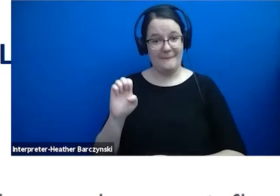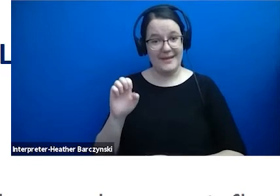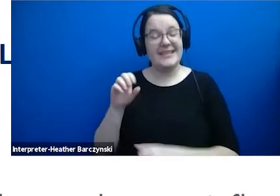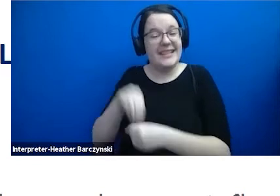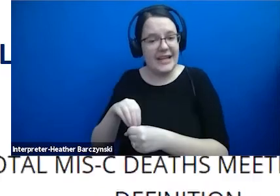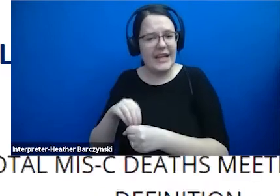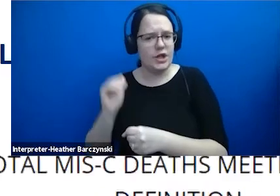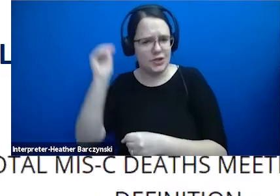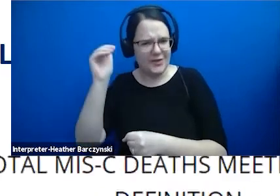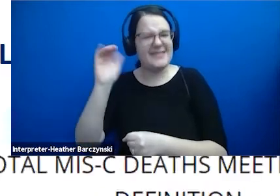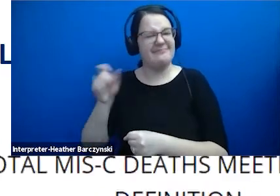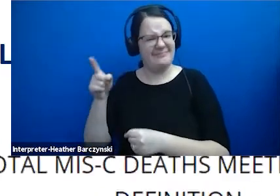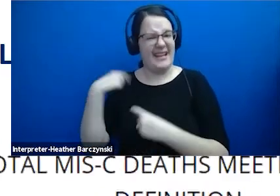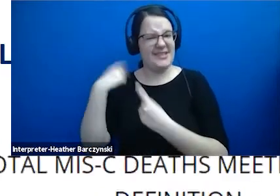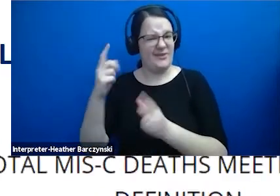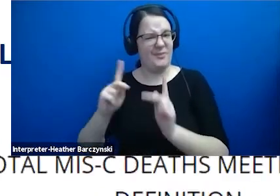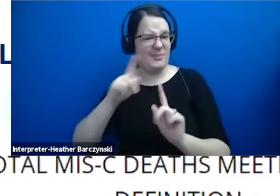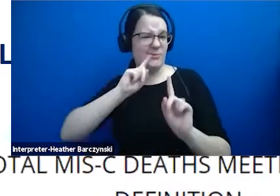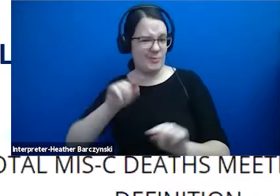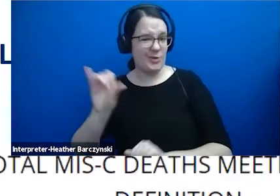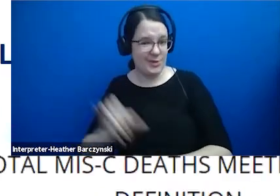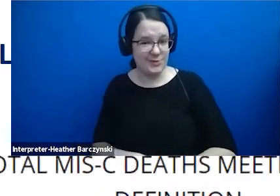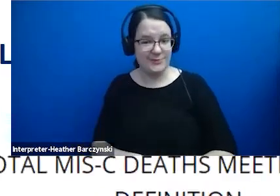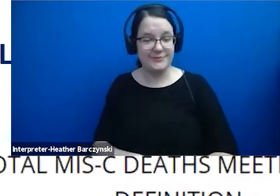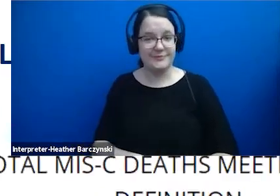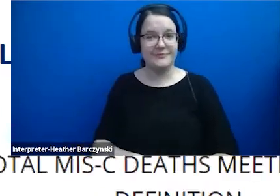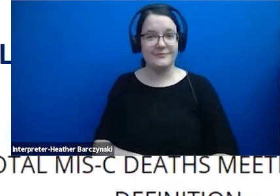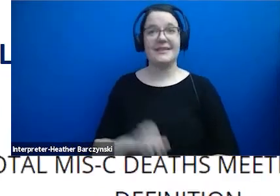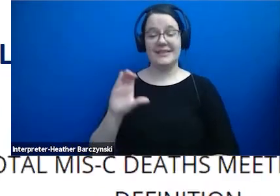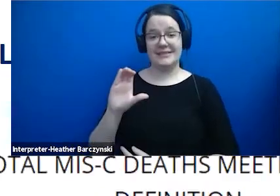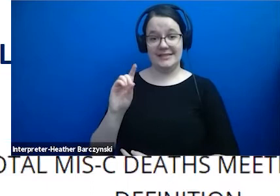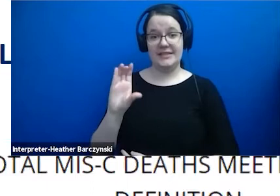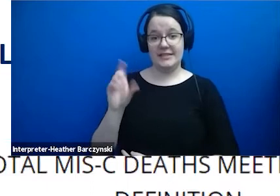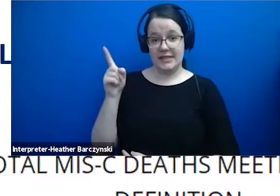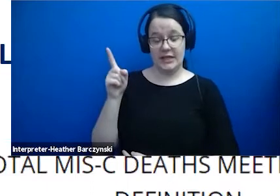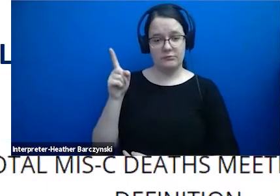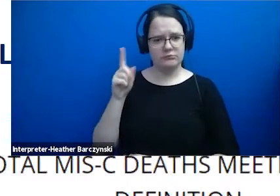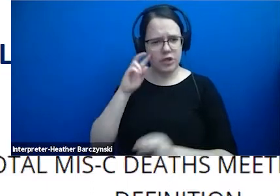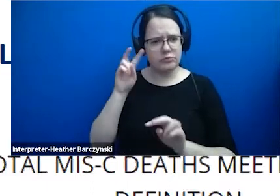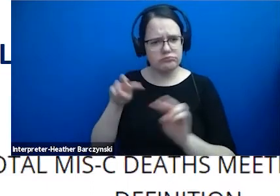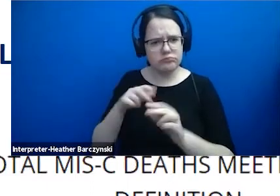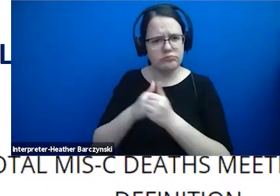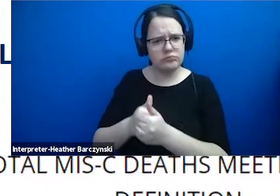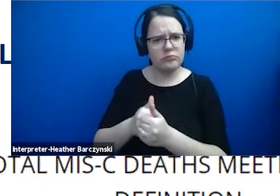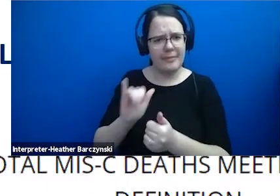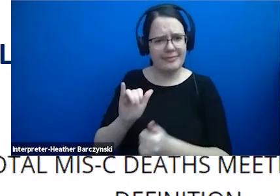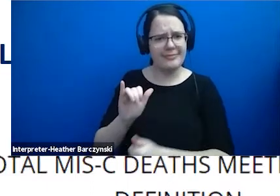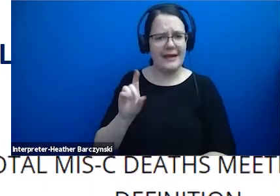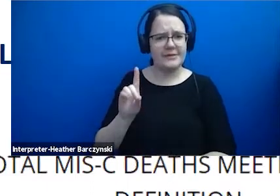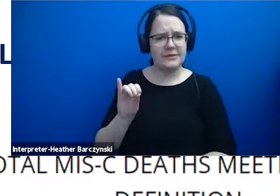next slide please the cdc is tracking this disorder and currently there are over 1600 cases